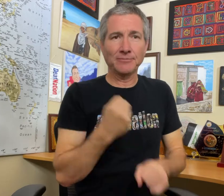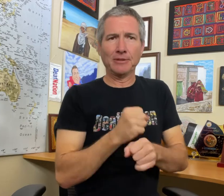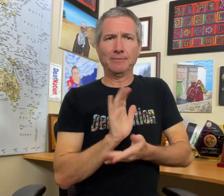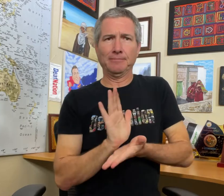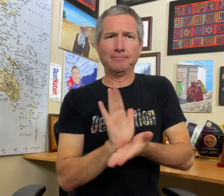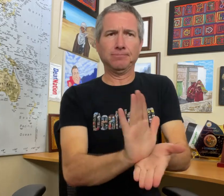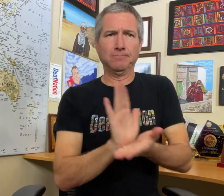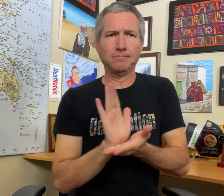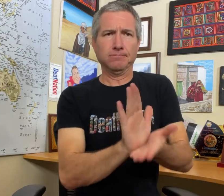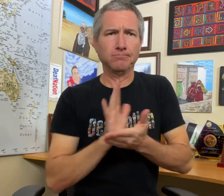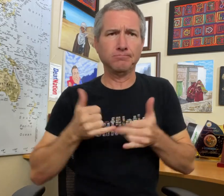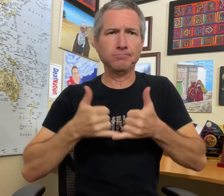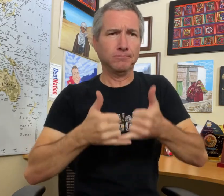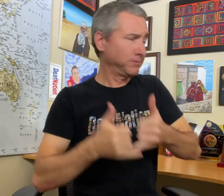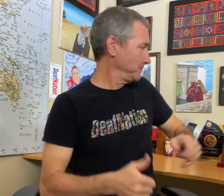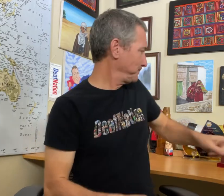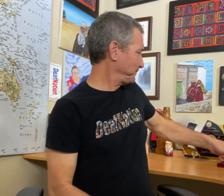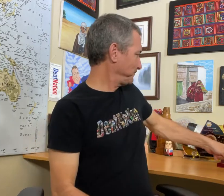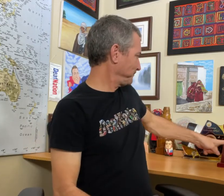I had received lots of awards from Iraq.